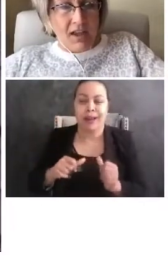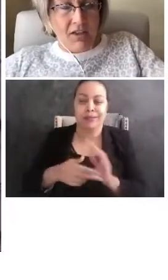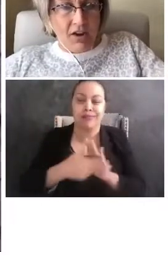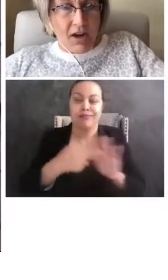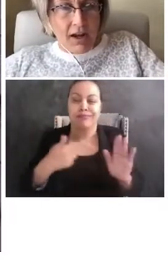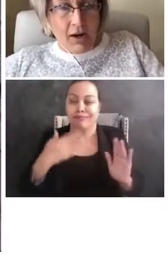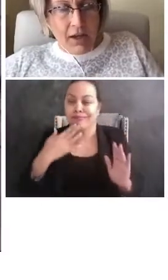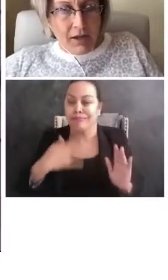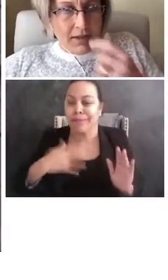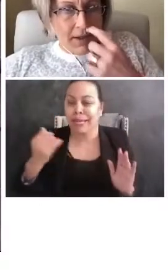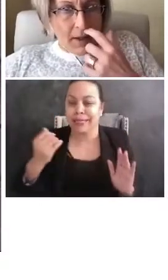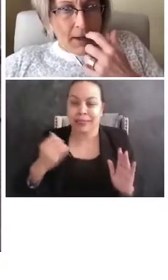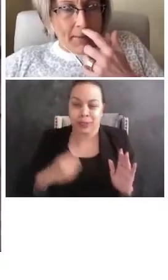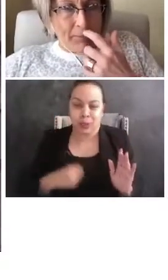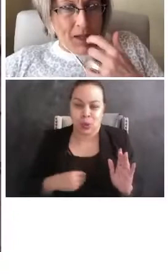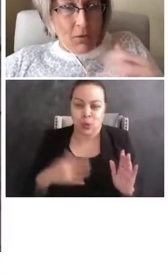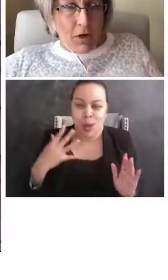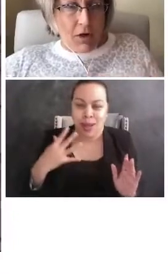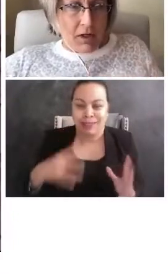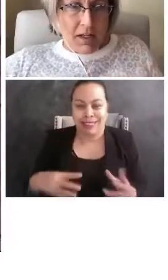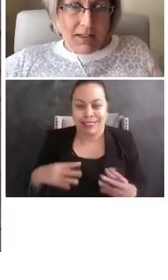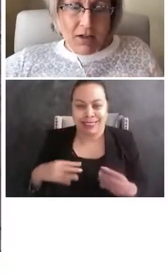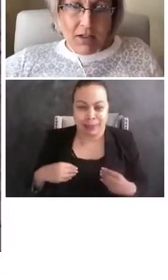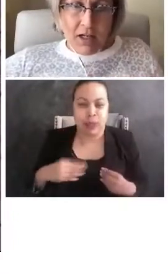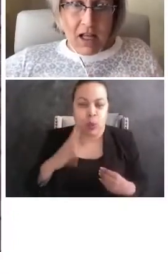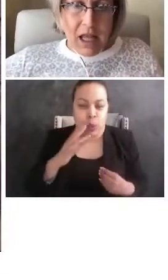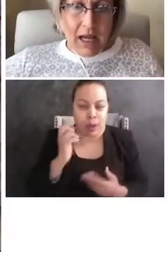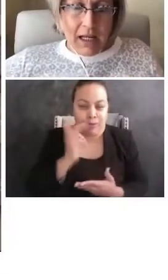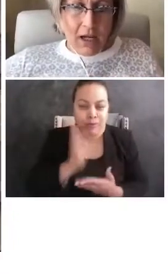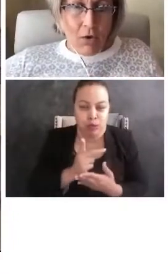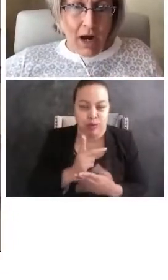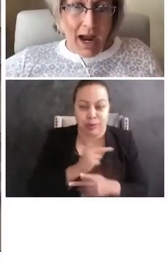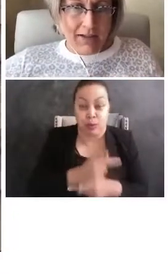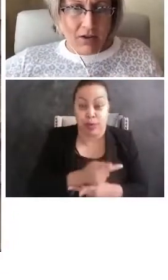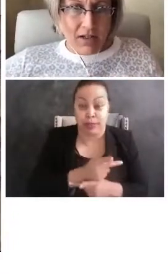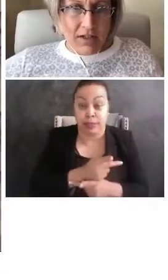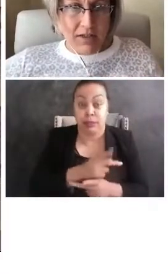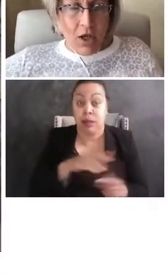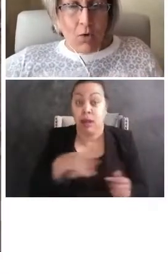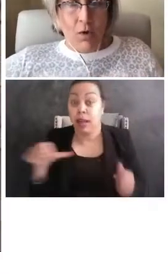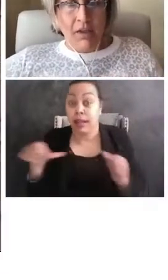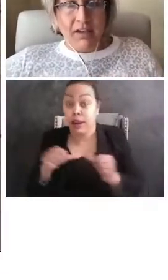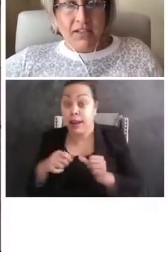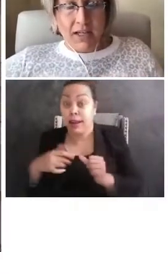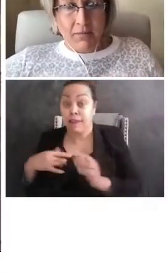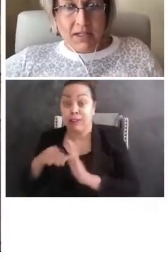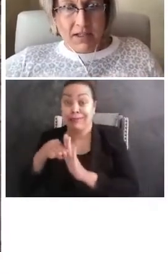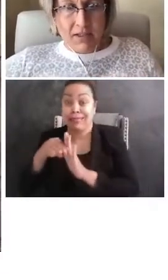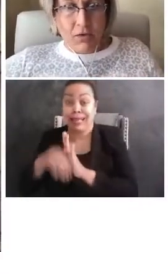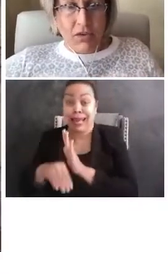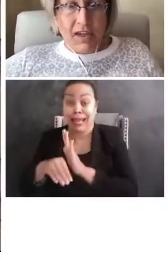The other areas considered declining or hazardous were left empty.